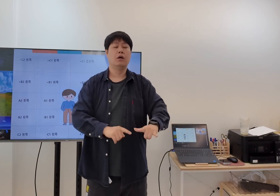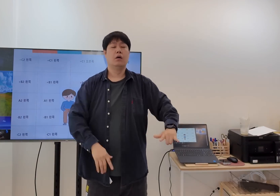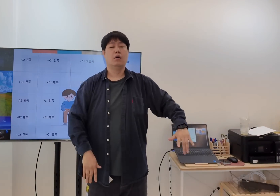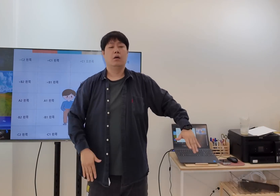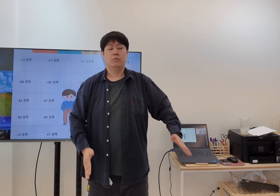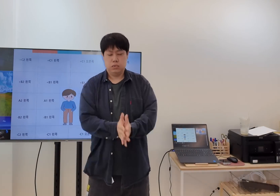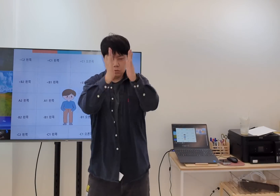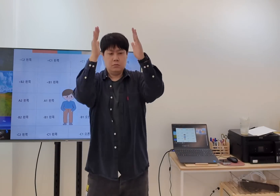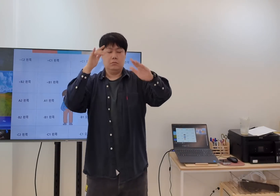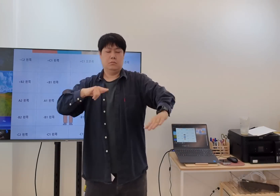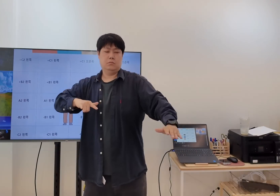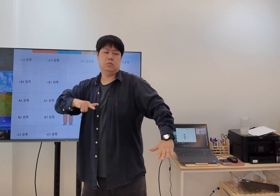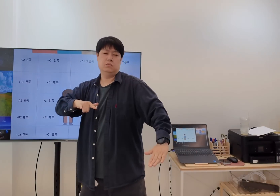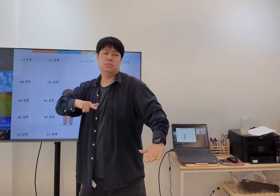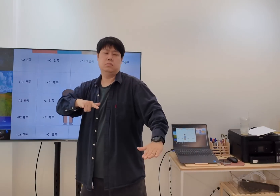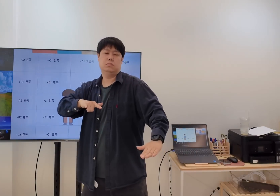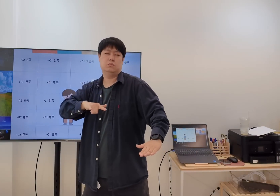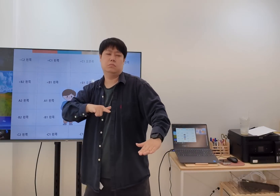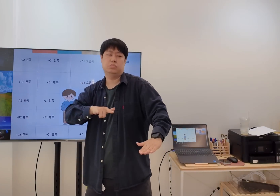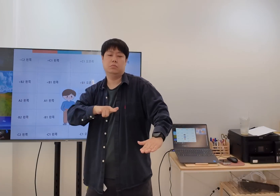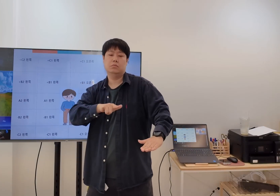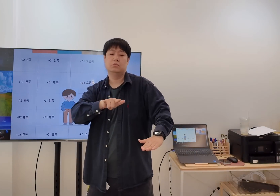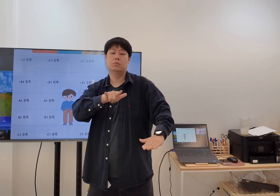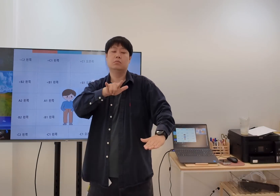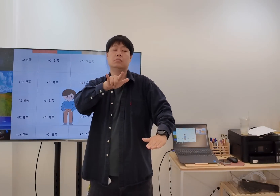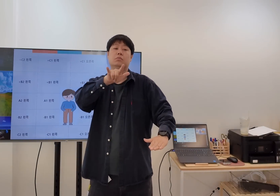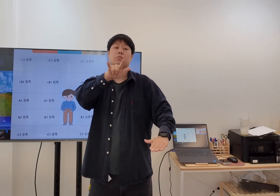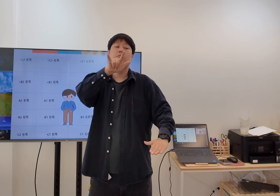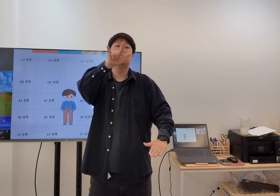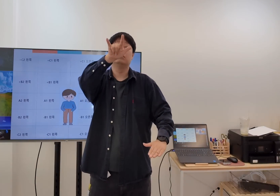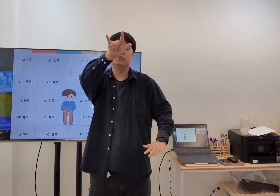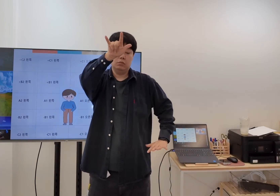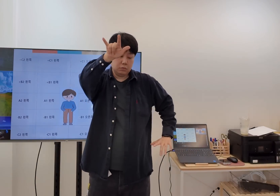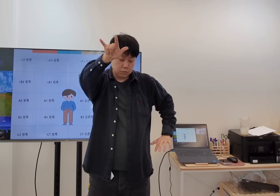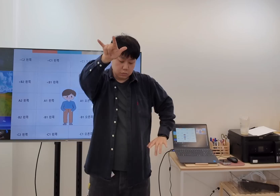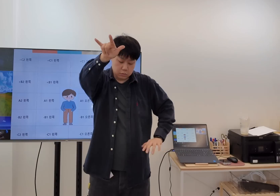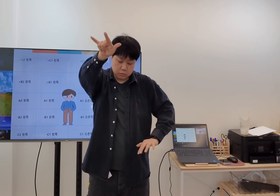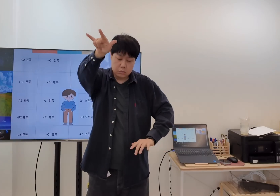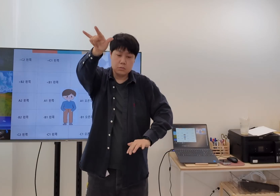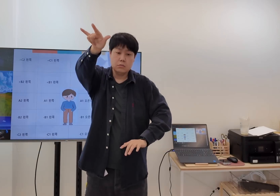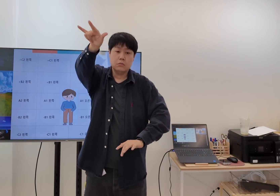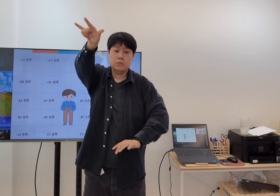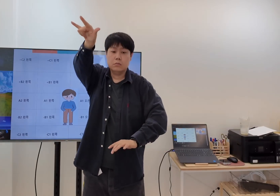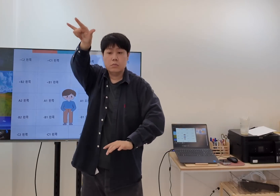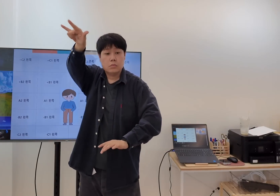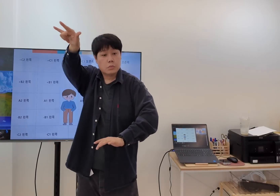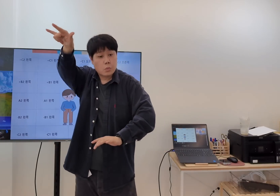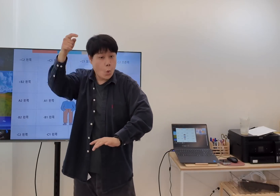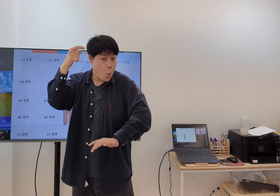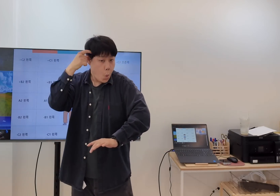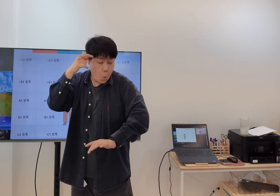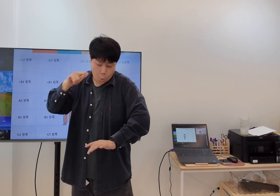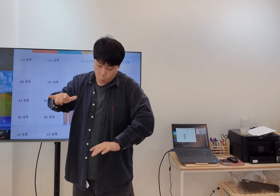start flying. Zombies are chasing me from the ground. Why do I do this?